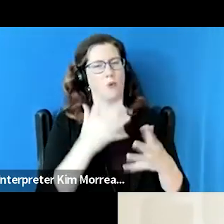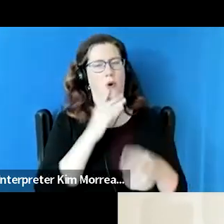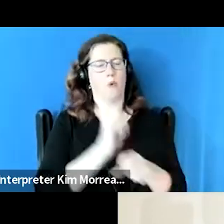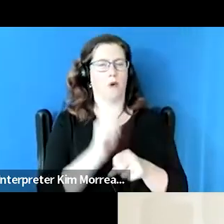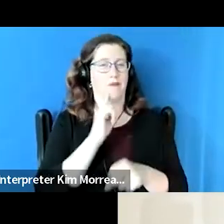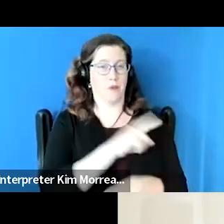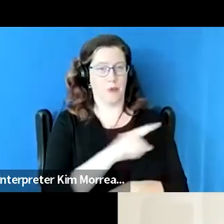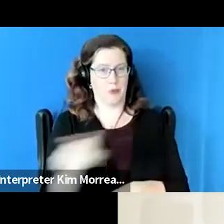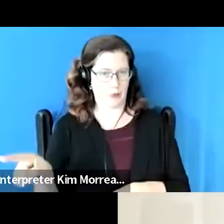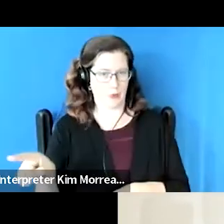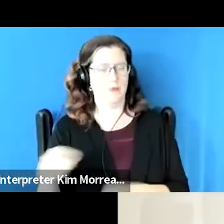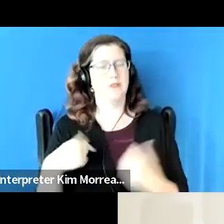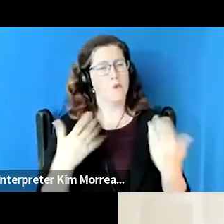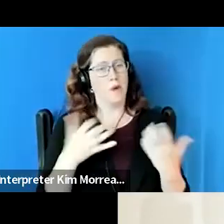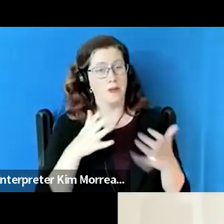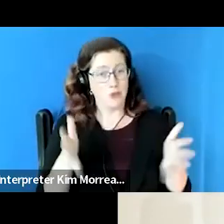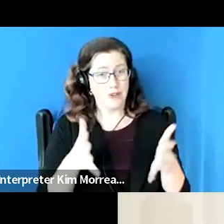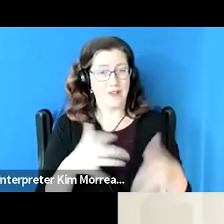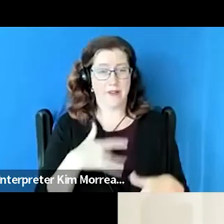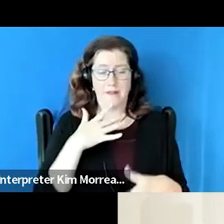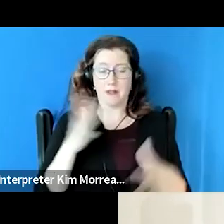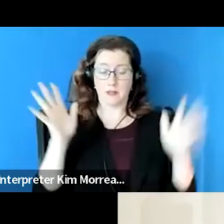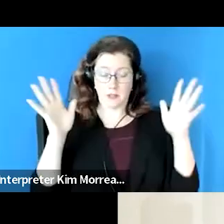So I do wanna encourage you if this feels overwhelming or